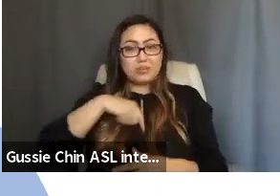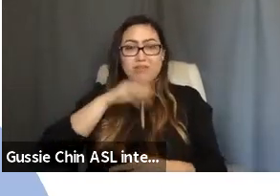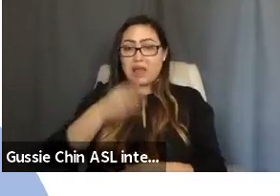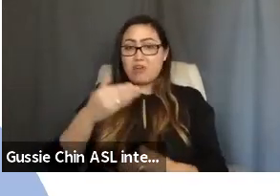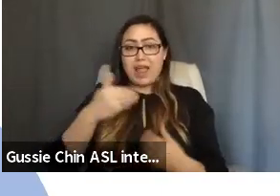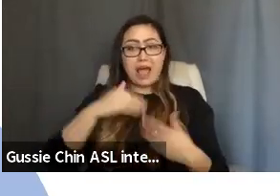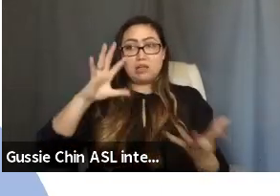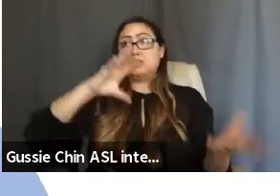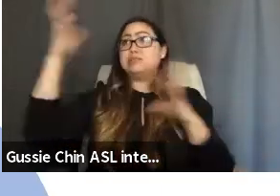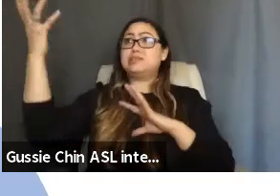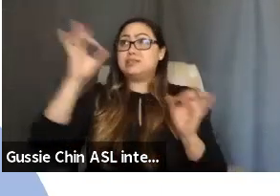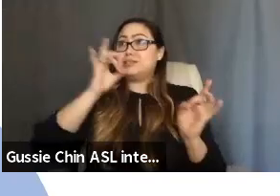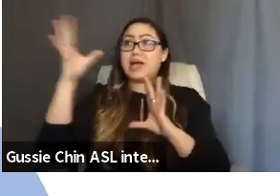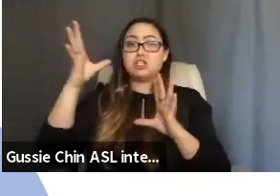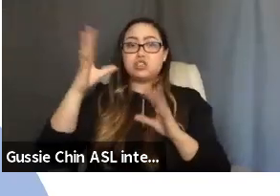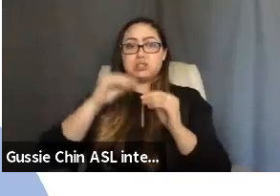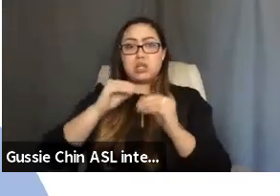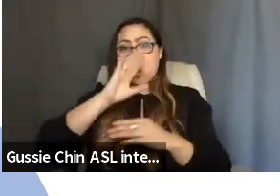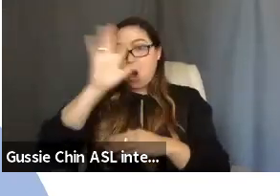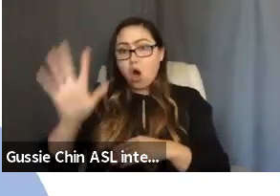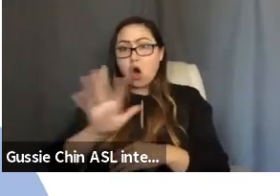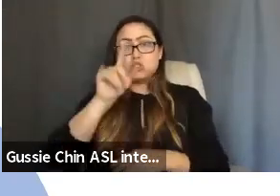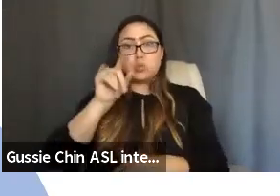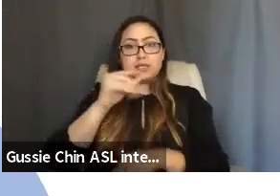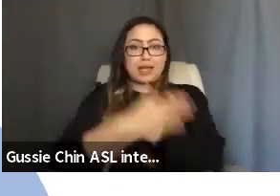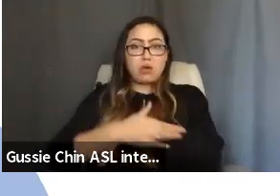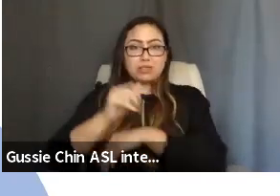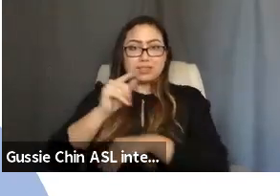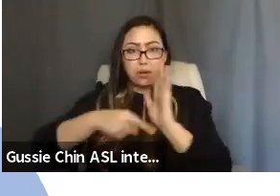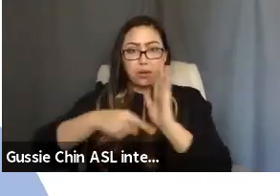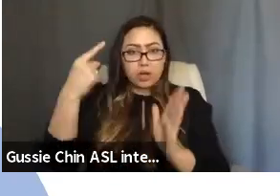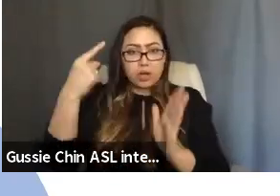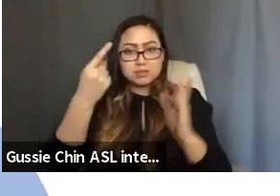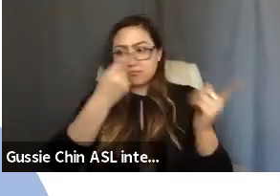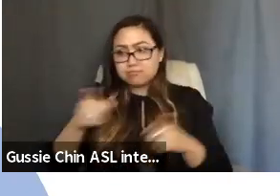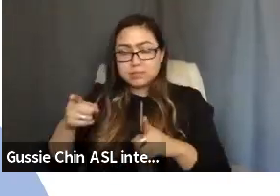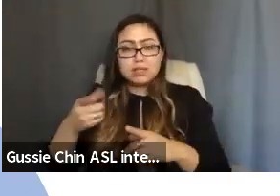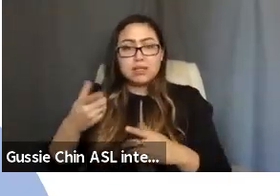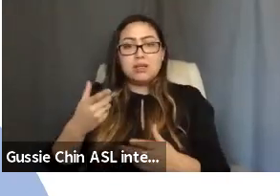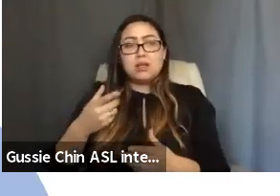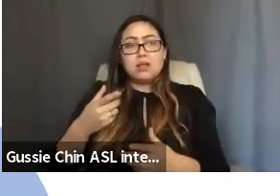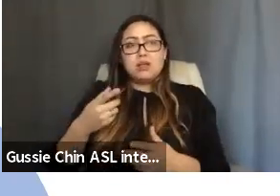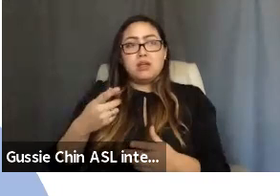many new partners, we really just spent the first couple of months trying to wrap our heads around